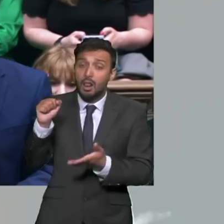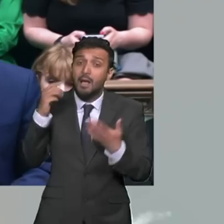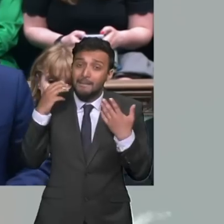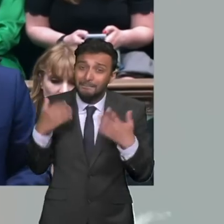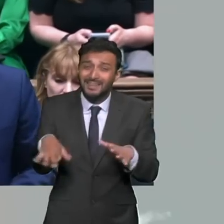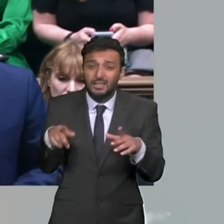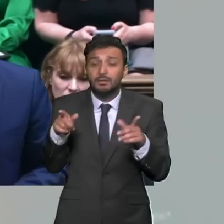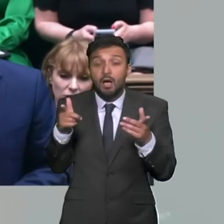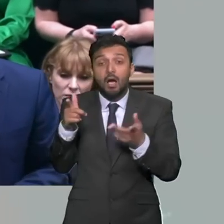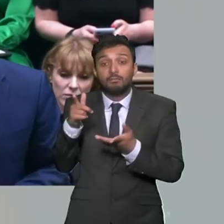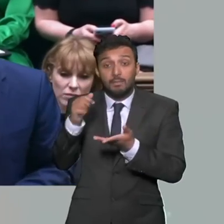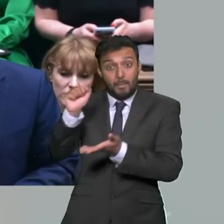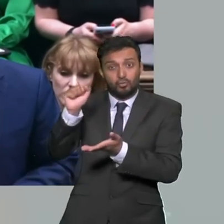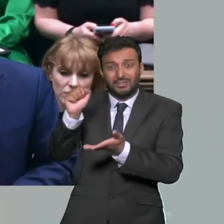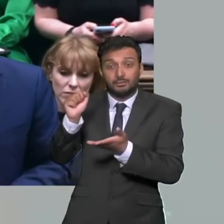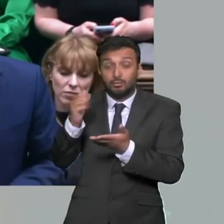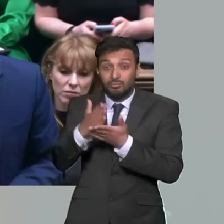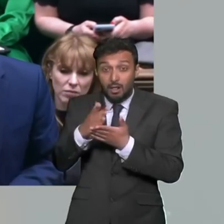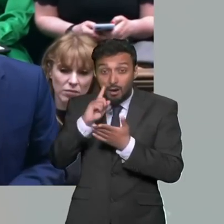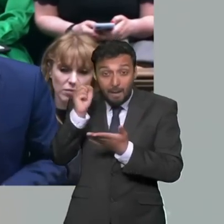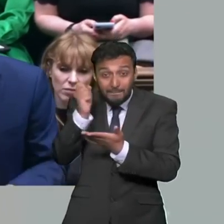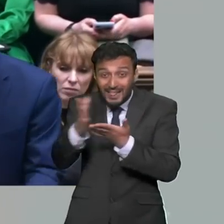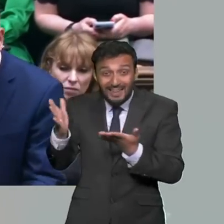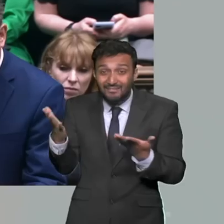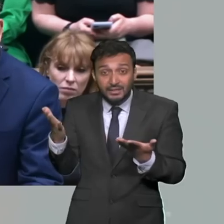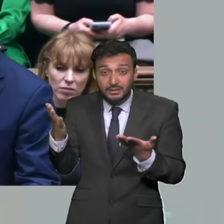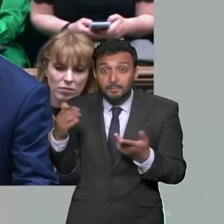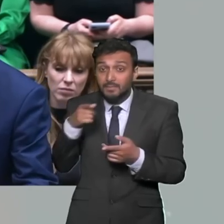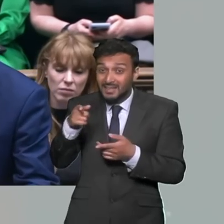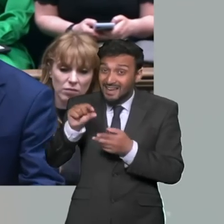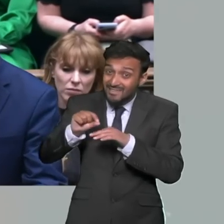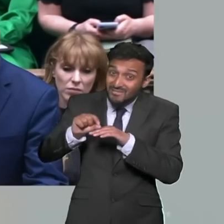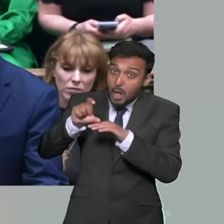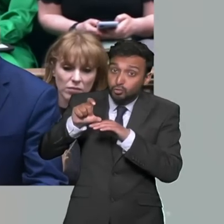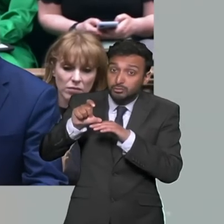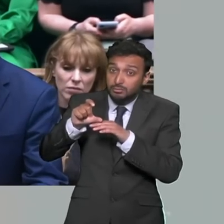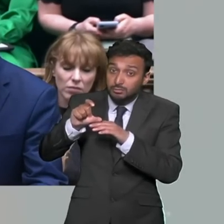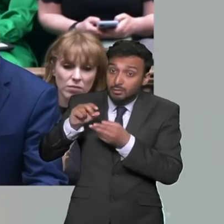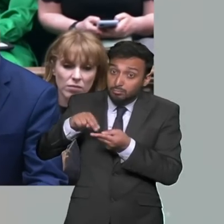With inflation already climbing, he said that he understood people were concerned about